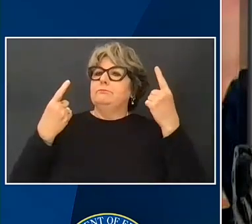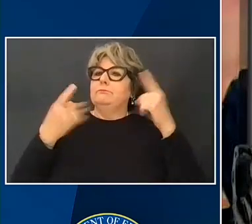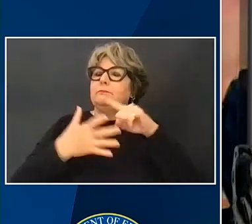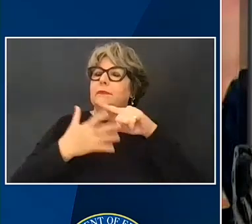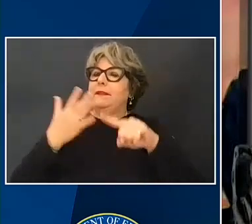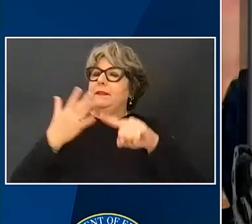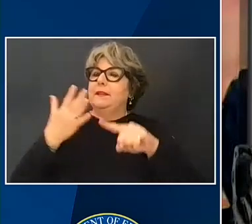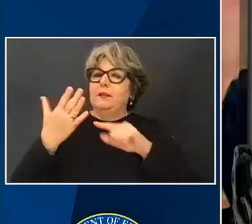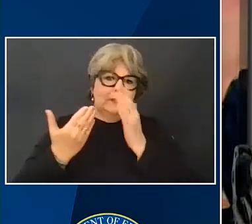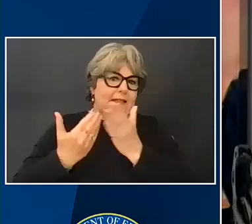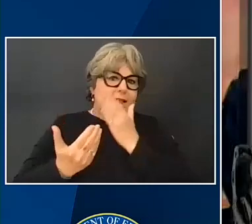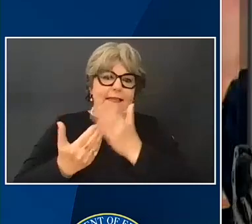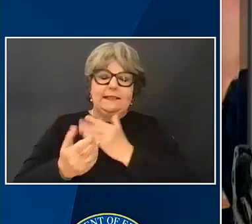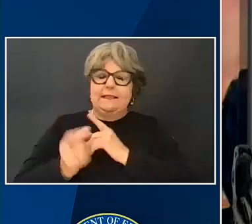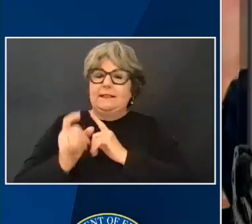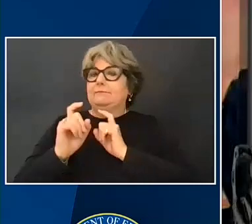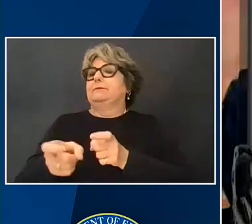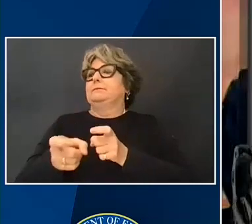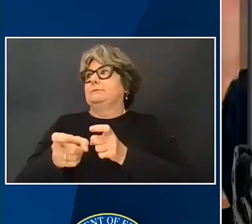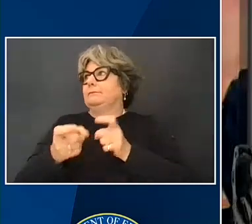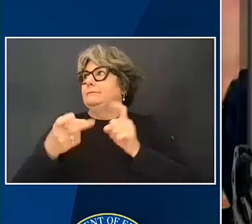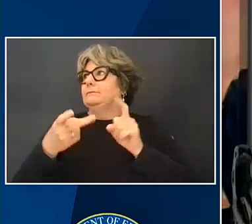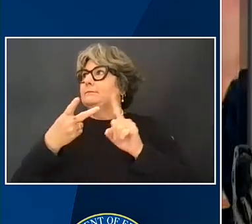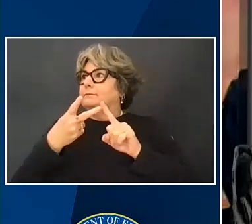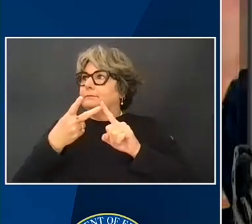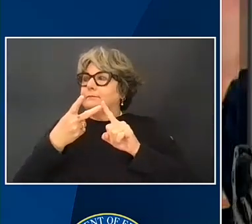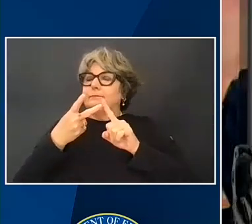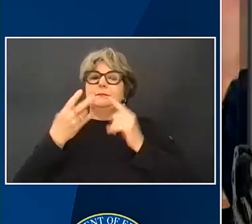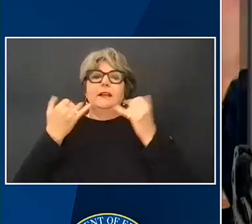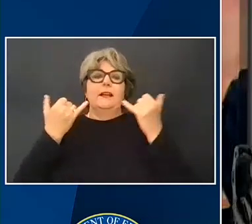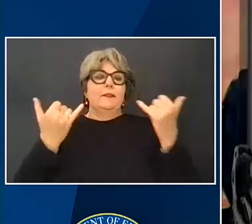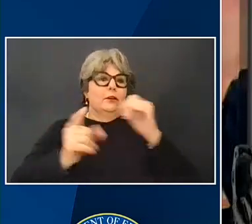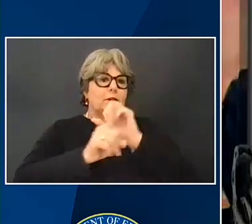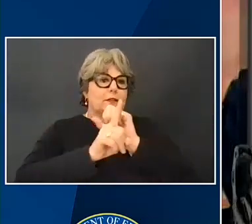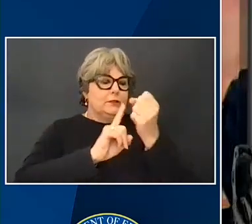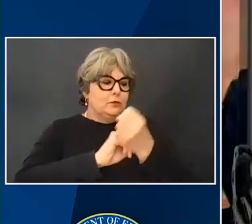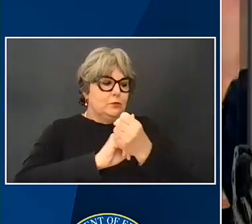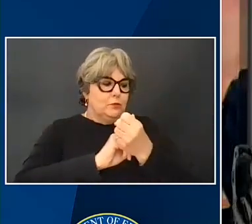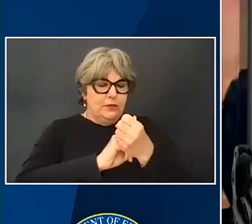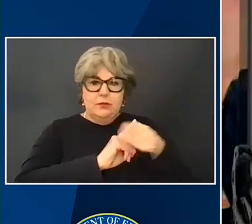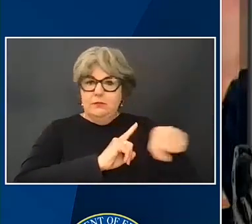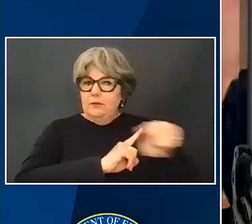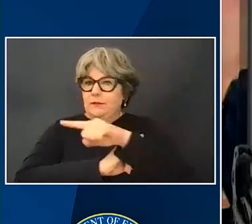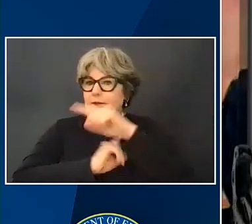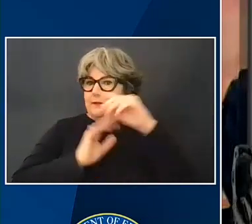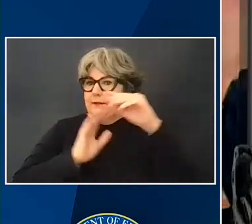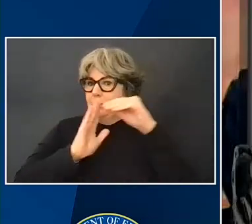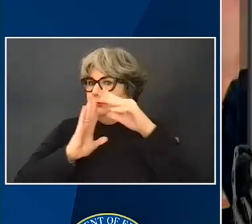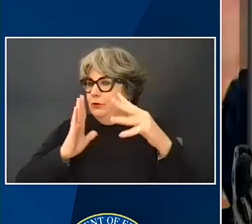lightly. And the current situation for students getting their education is